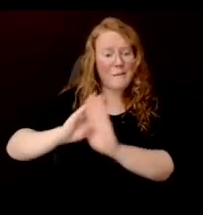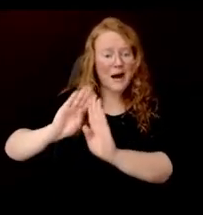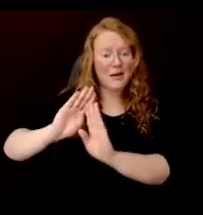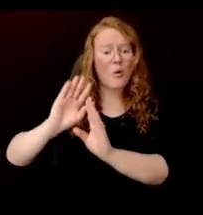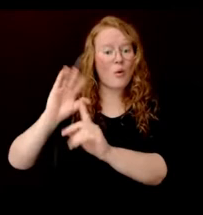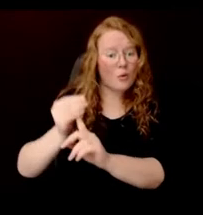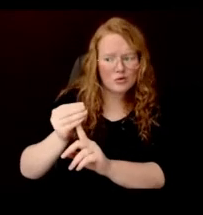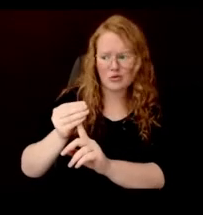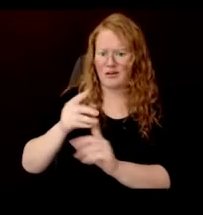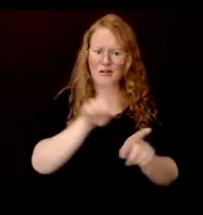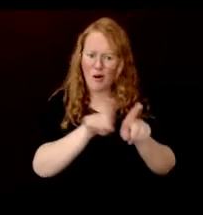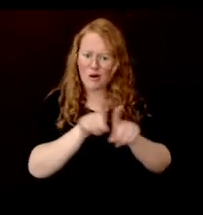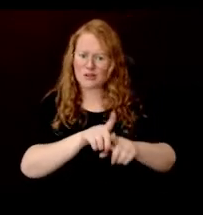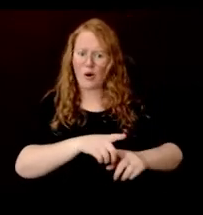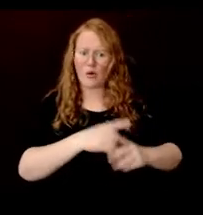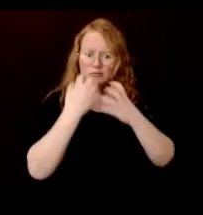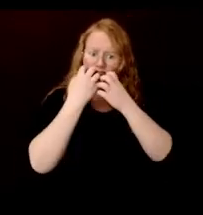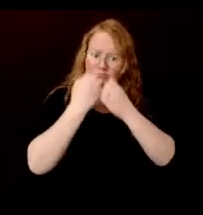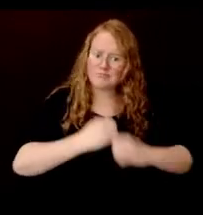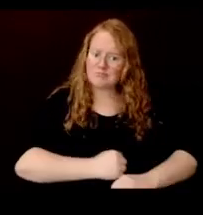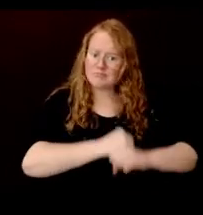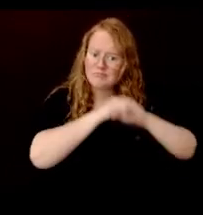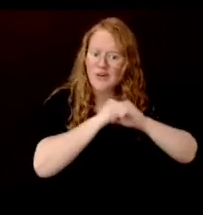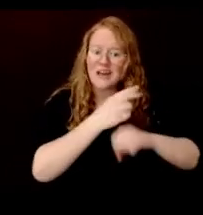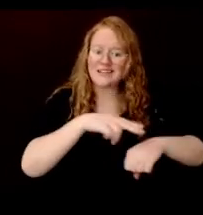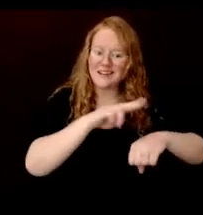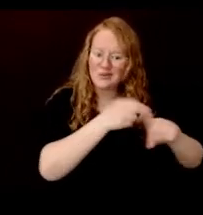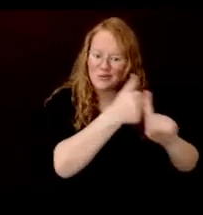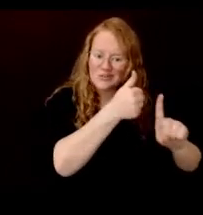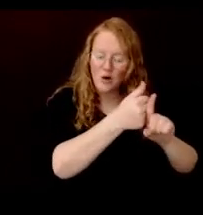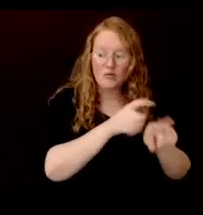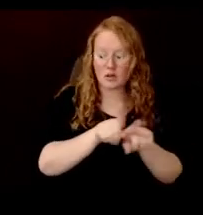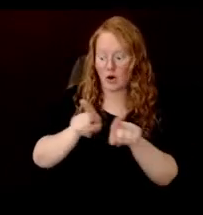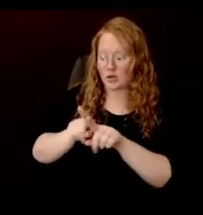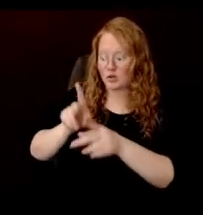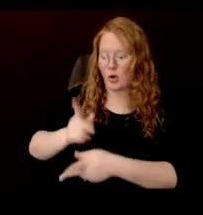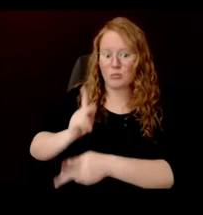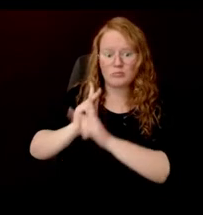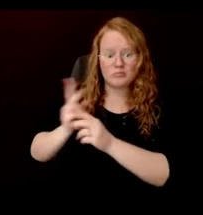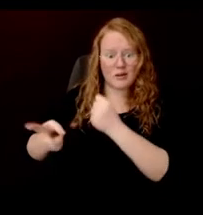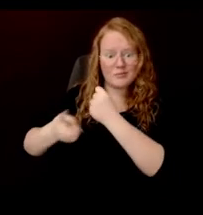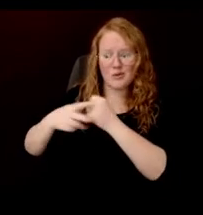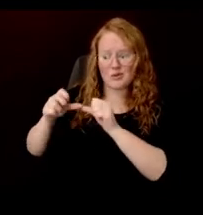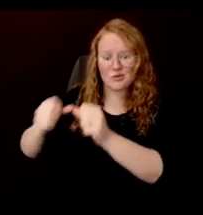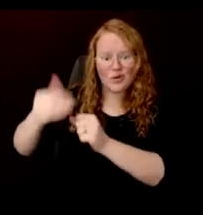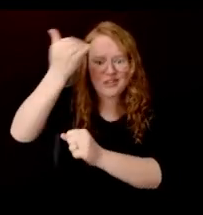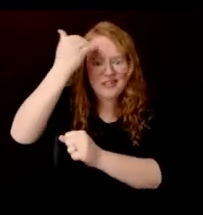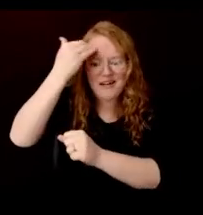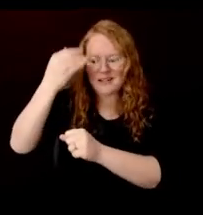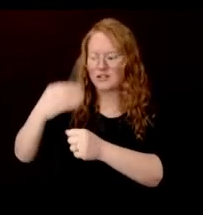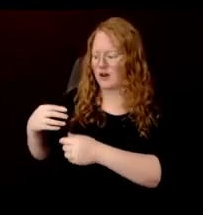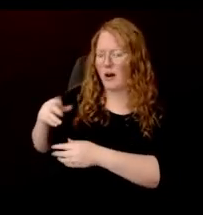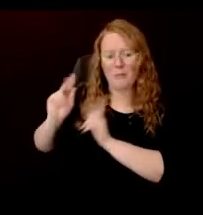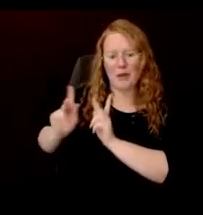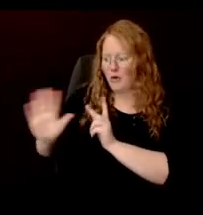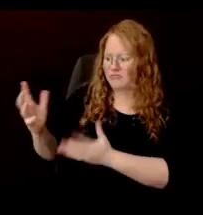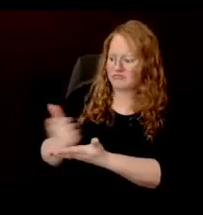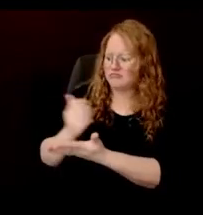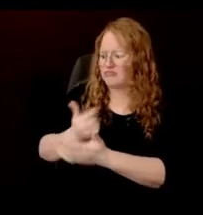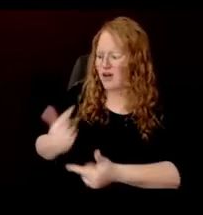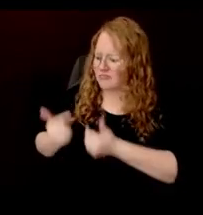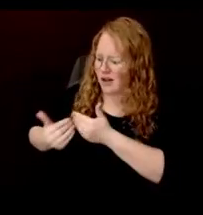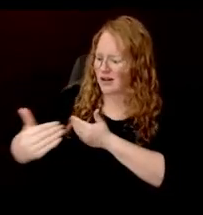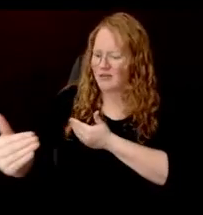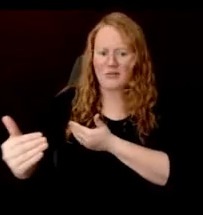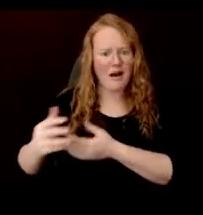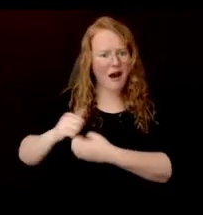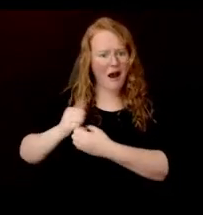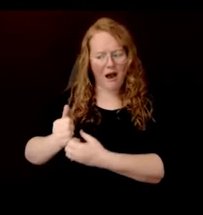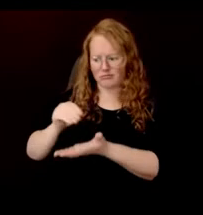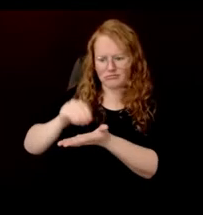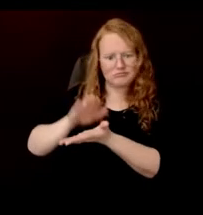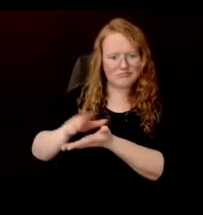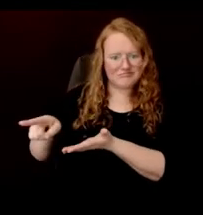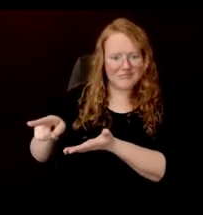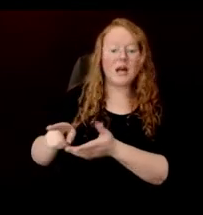They're also a means of preserving traditional knowledge, documenting livelihoods, and showing the lasting influence of ethnobotany on the diversity of human cultures.